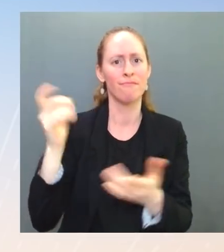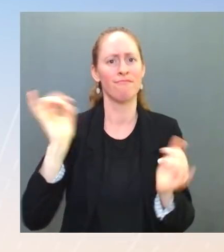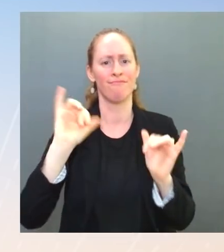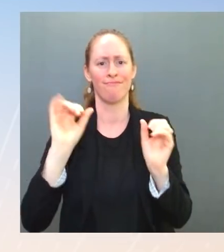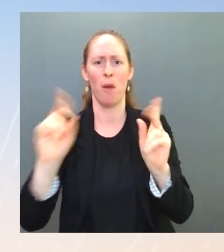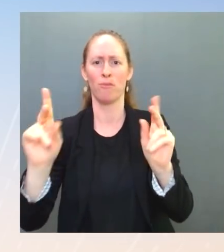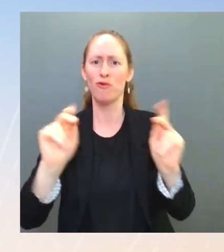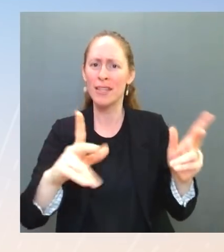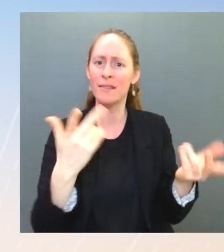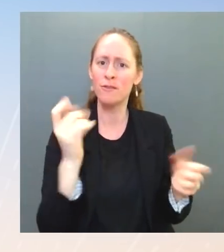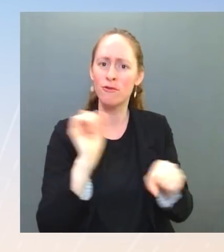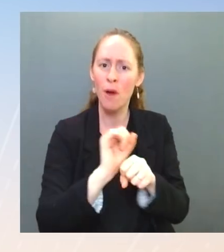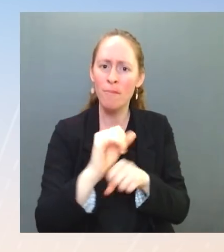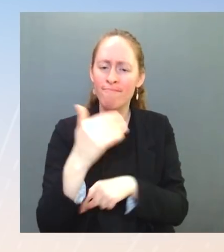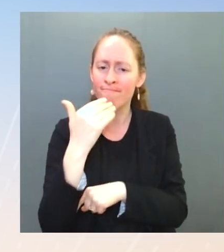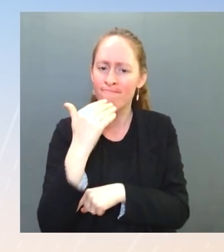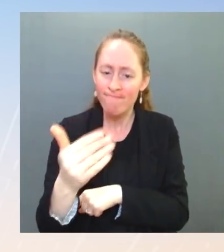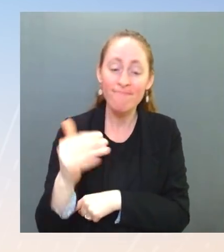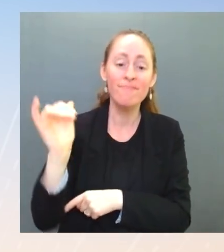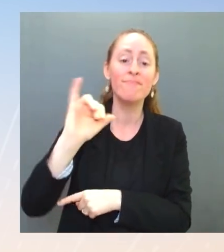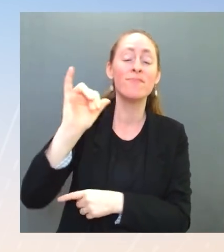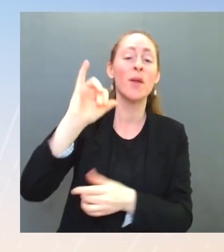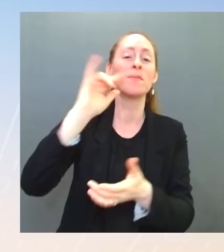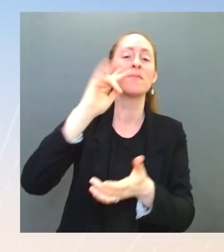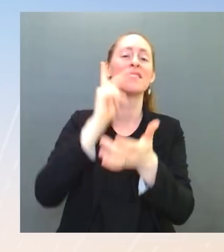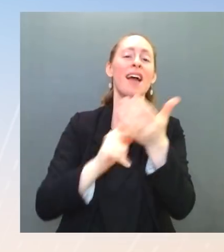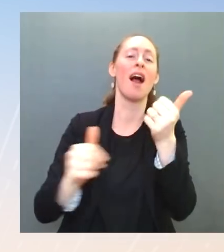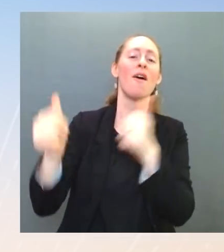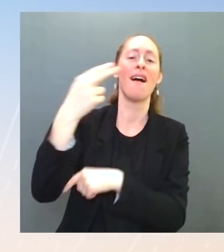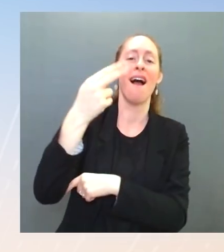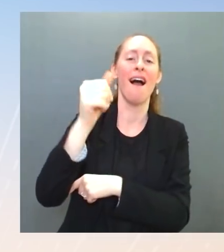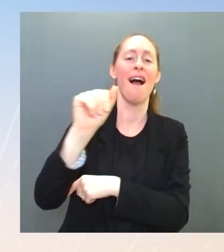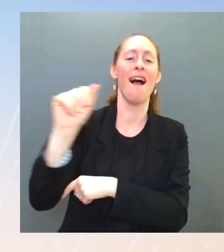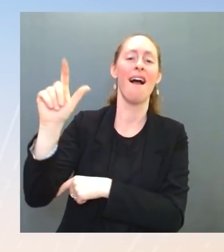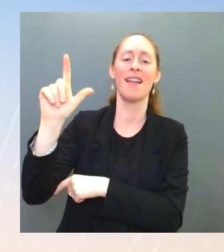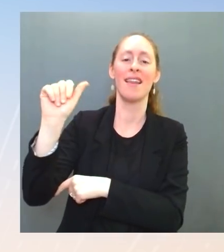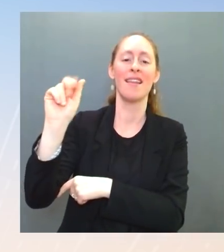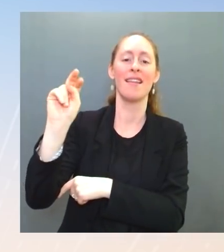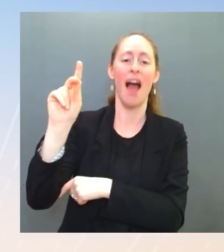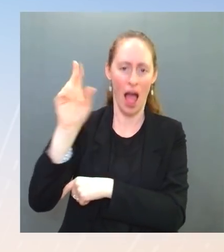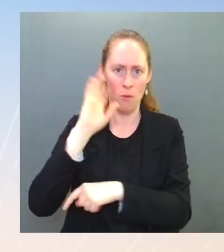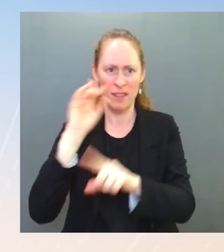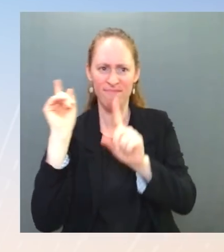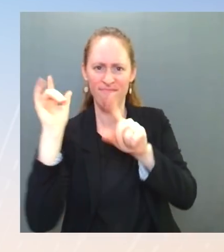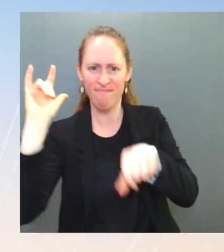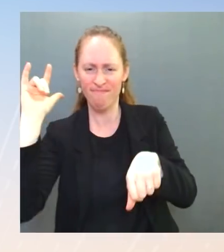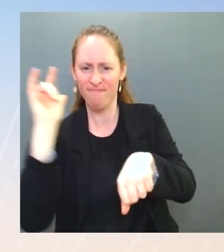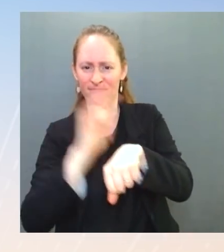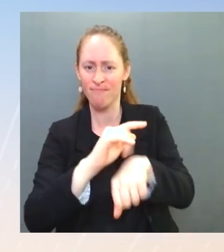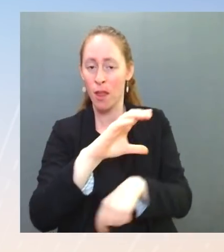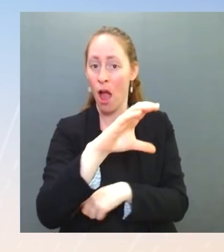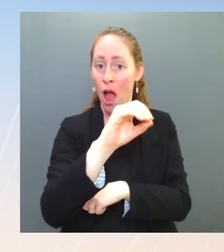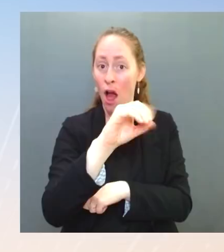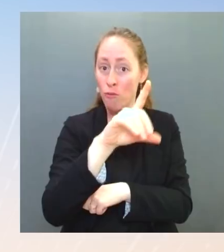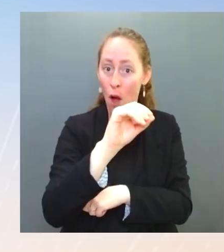Colorado today. And during the month of April, cabinet members and Biden administration officials will travel to dozens of rural communities